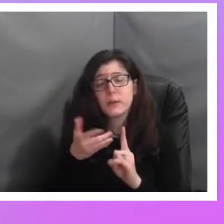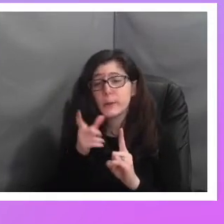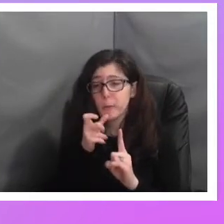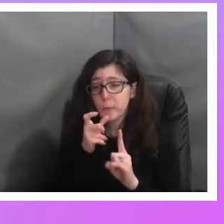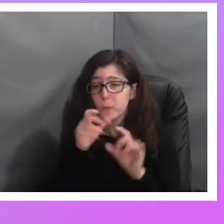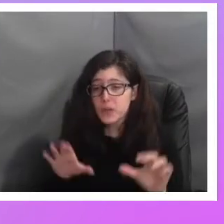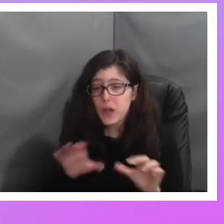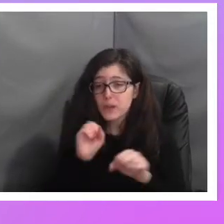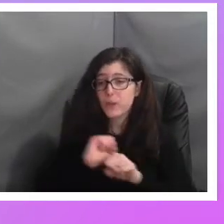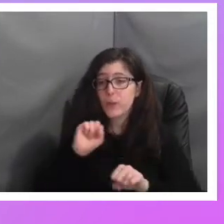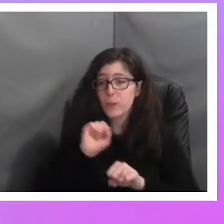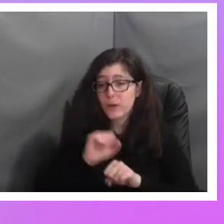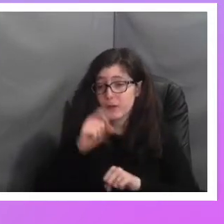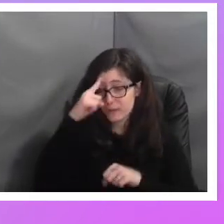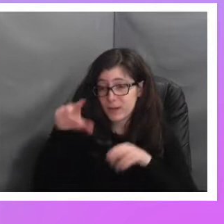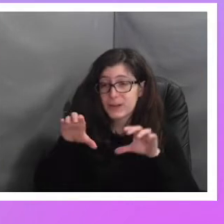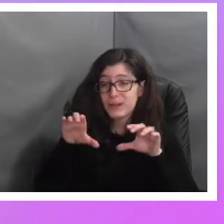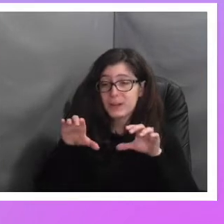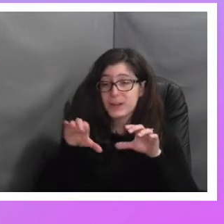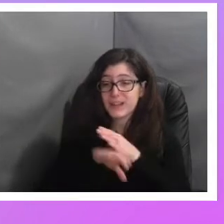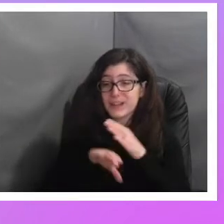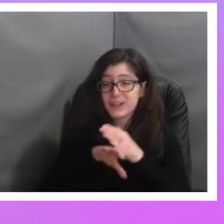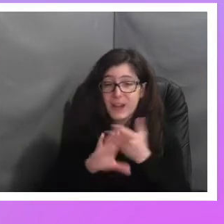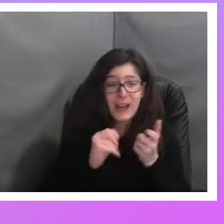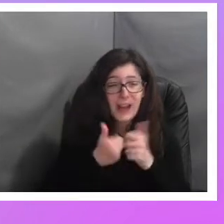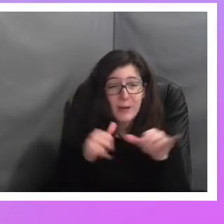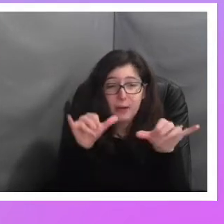and how accessibility is measured and improved.